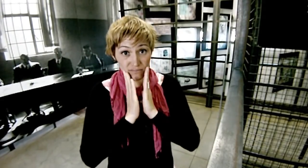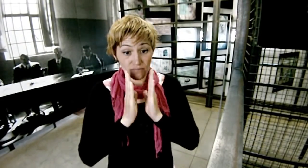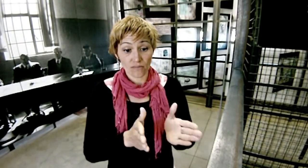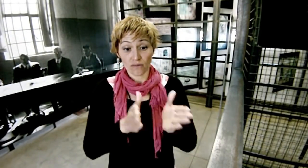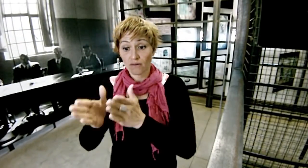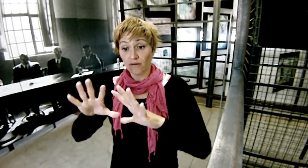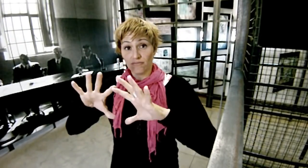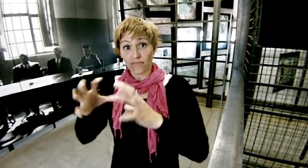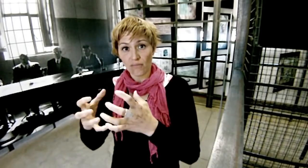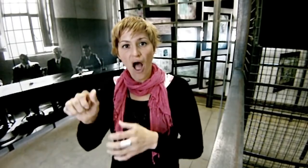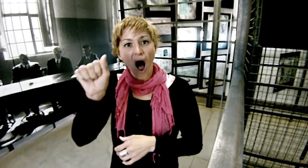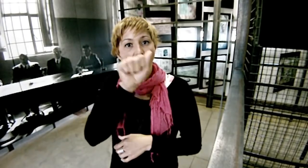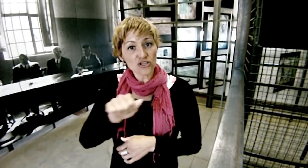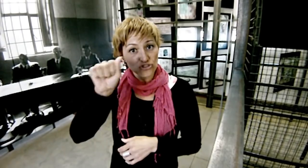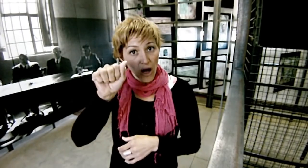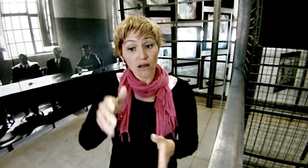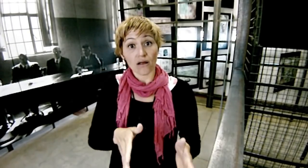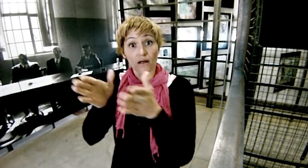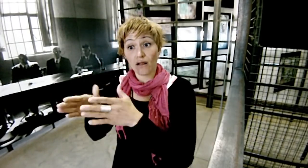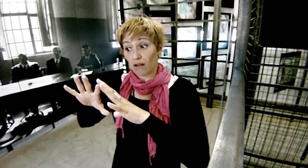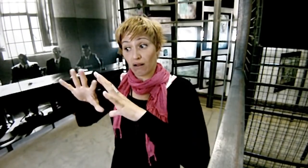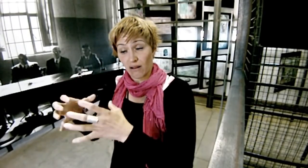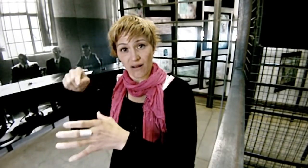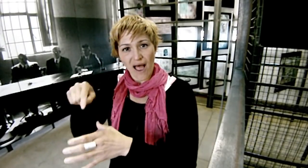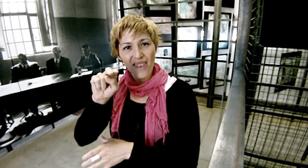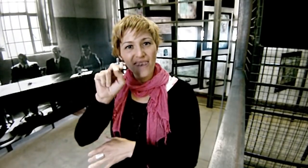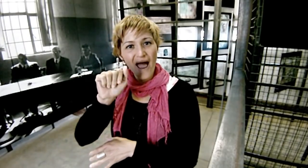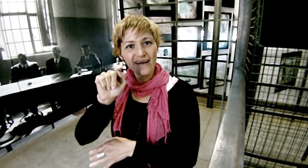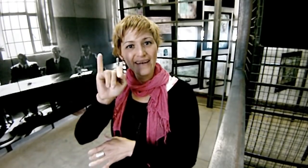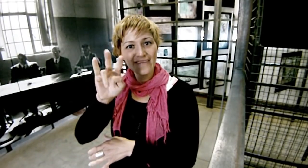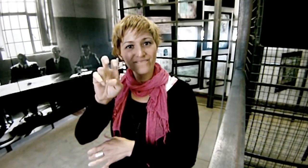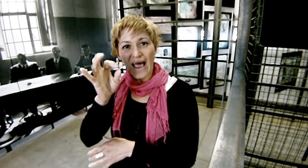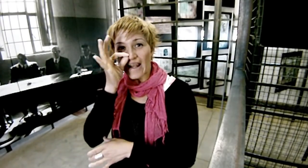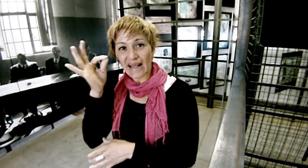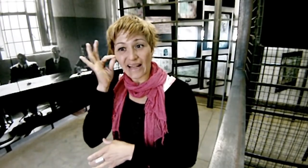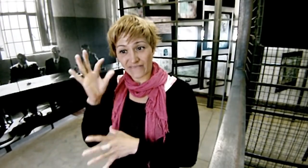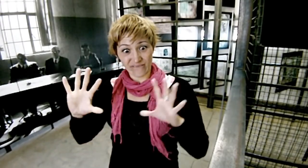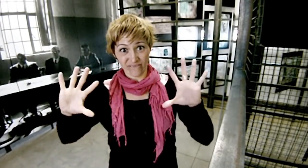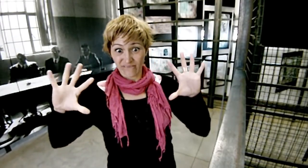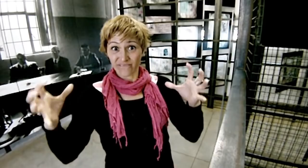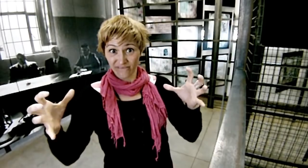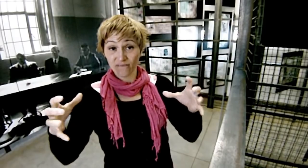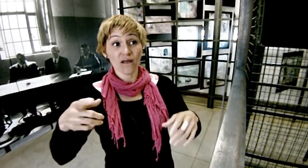Blacks, Asians and Natives.